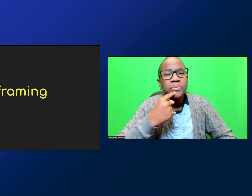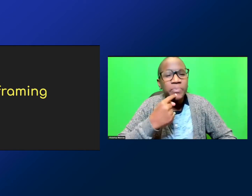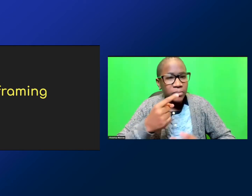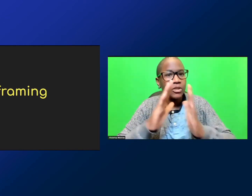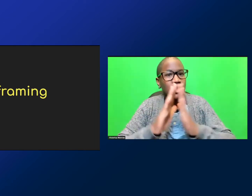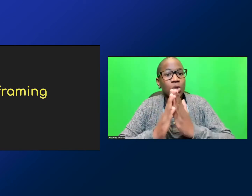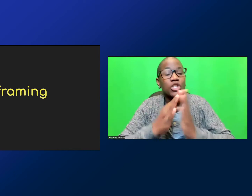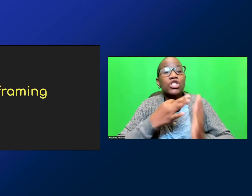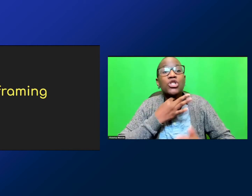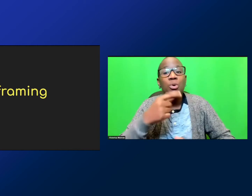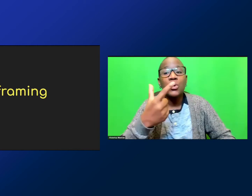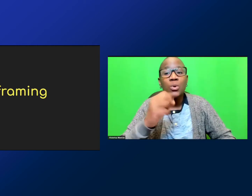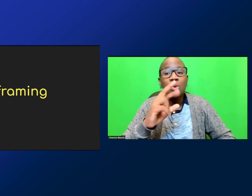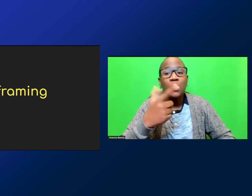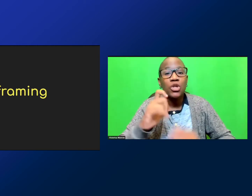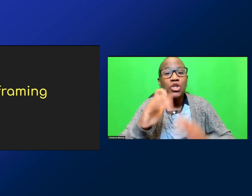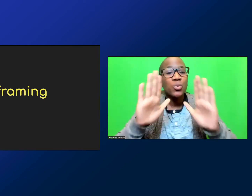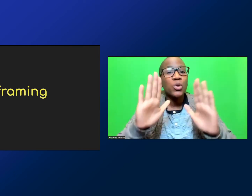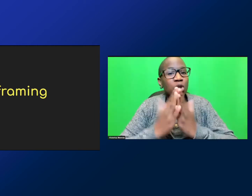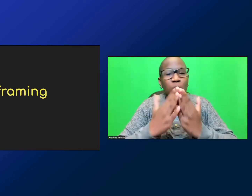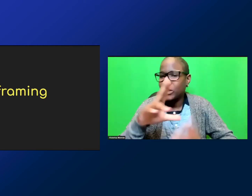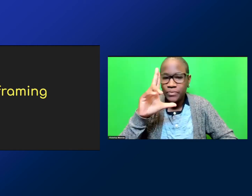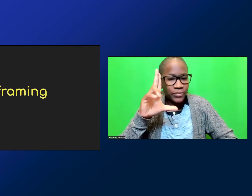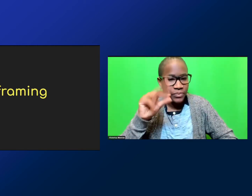some people even say that curious george is a great children's series